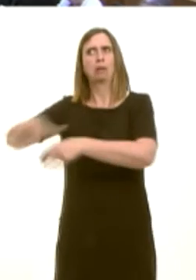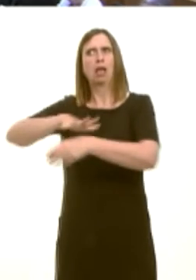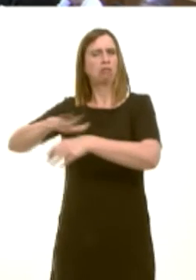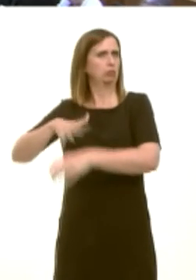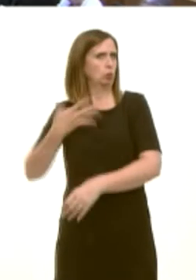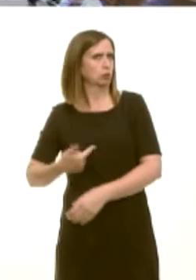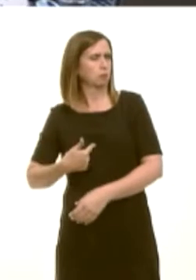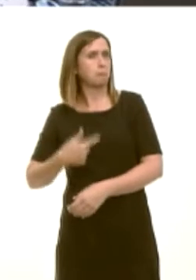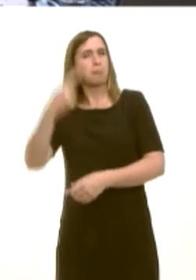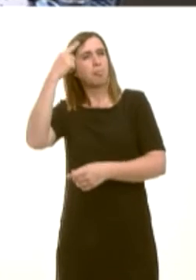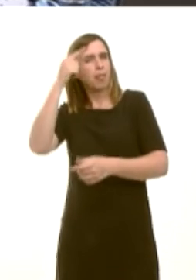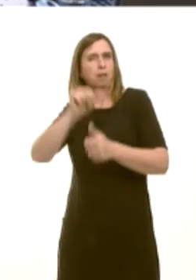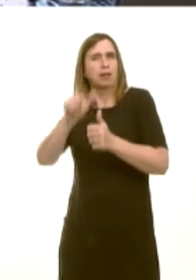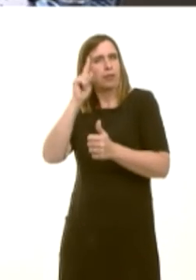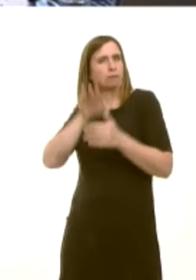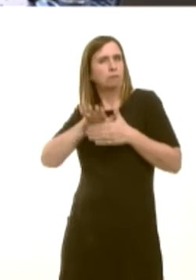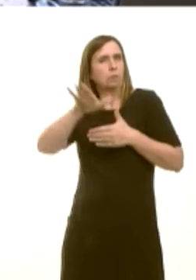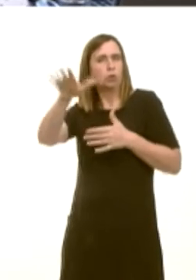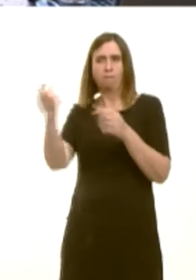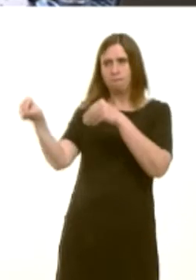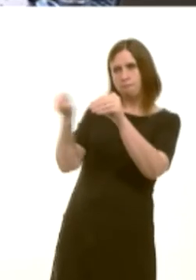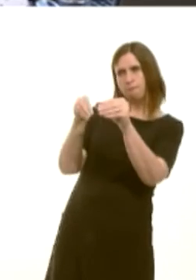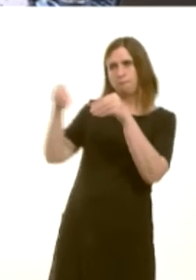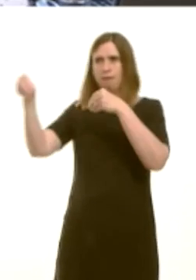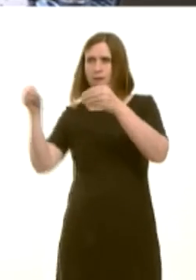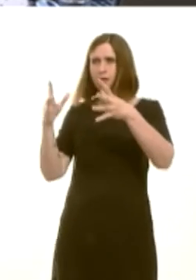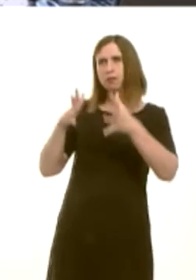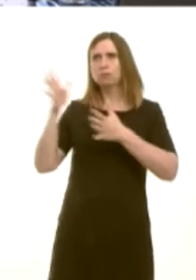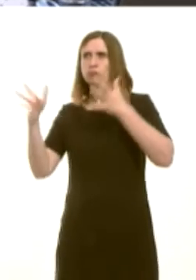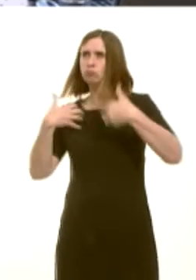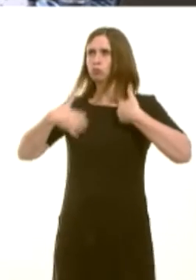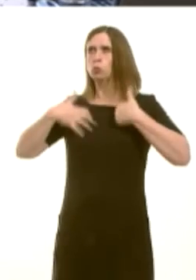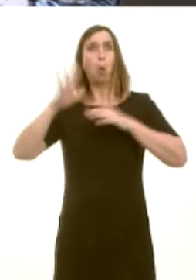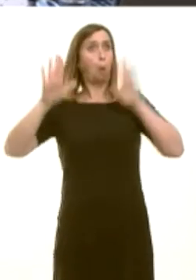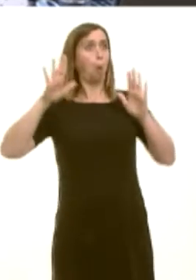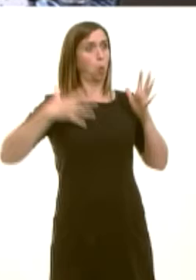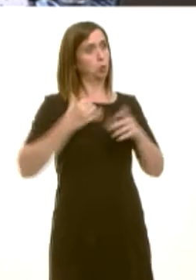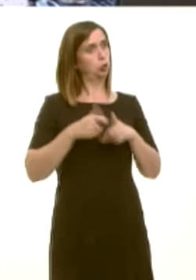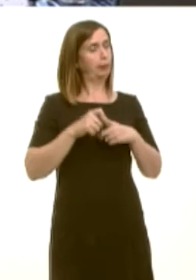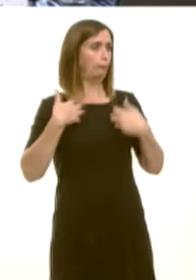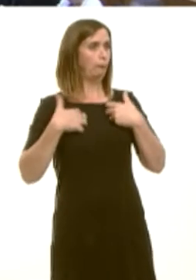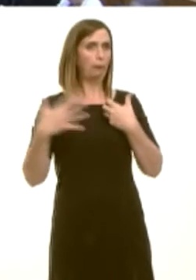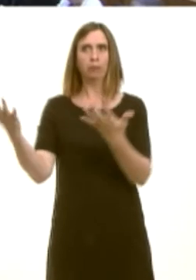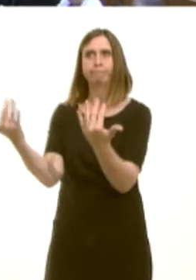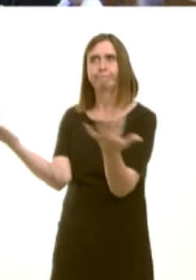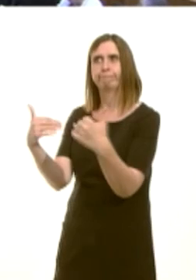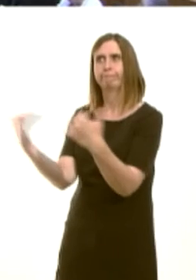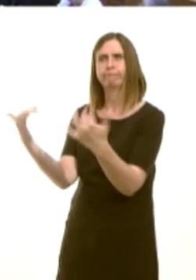in the future to make sure that that flexibility leads to an increase in the number of GPs who are available to deliver the service. Leanne Wood: Well, that doesn't sound at all